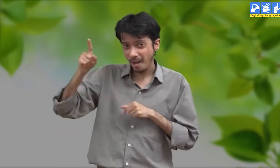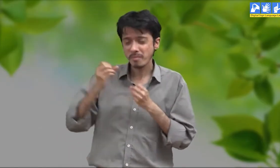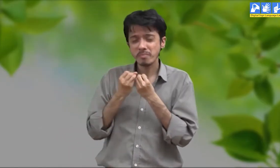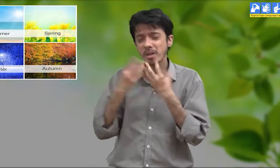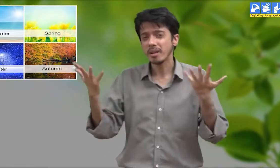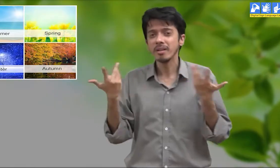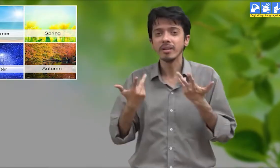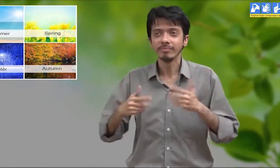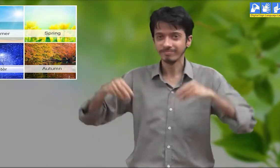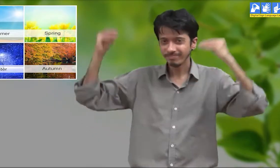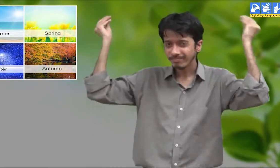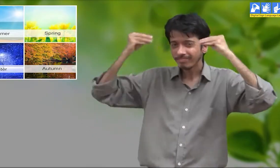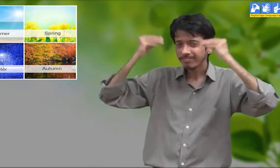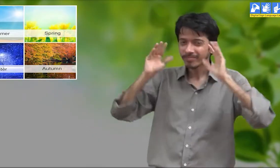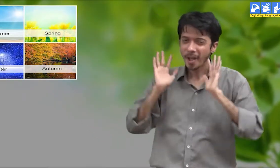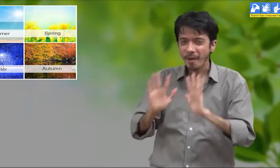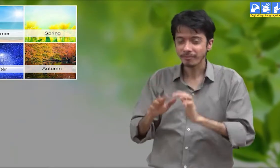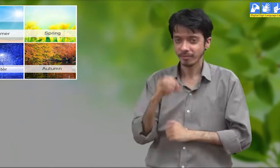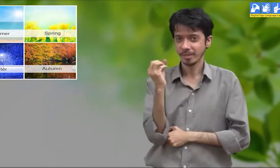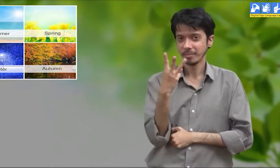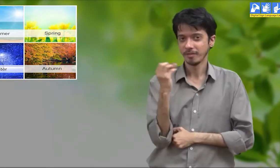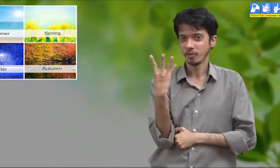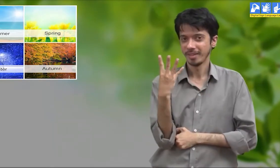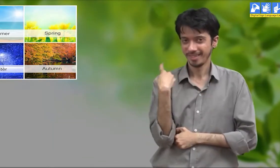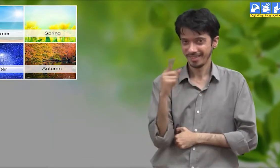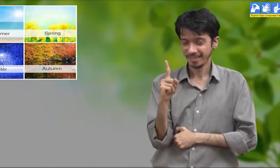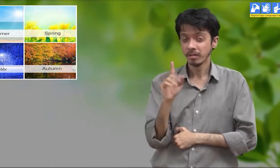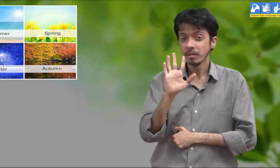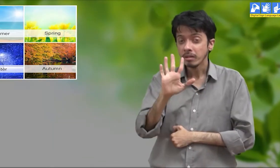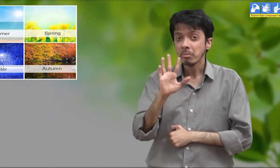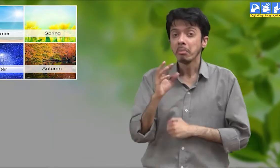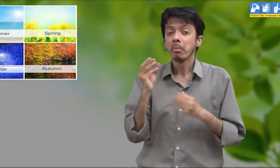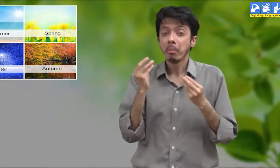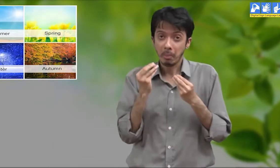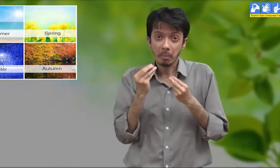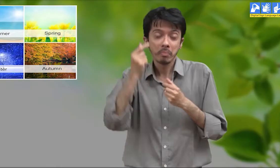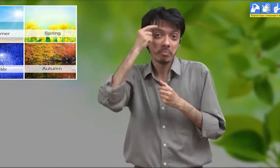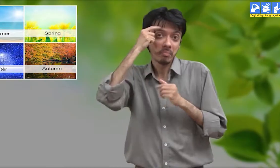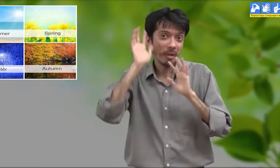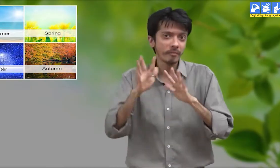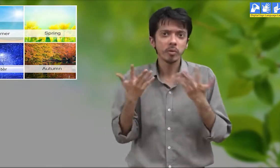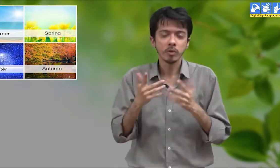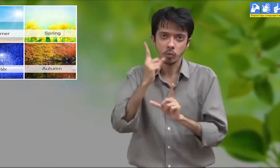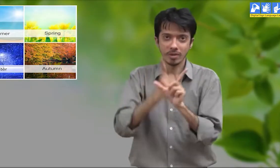In India every year we have rainy season for about three to four months. We have the problem